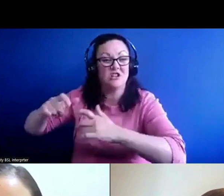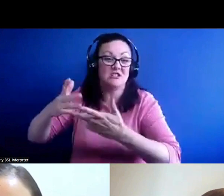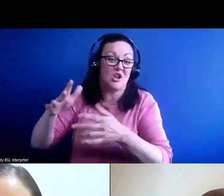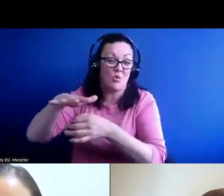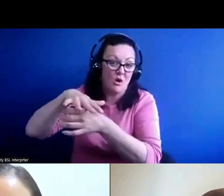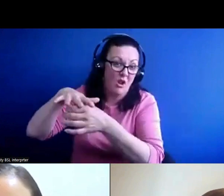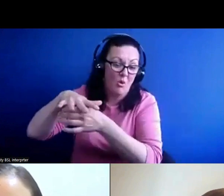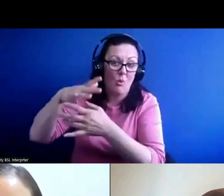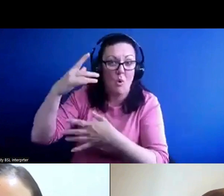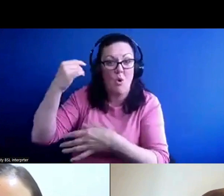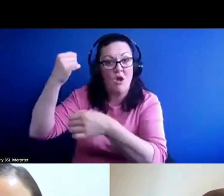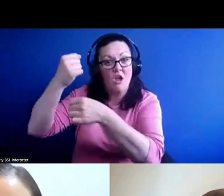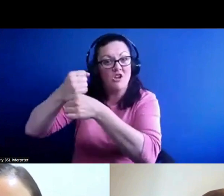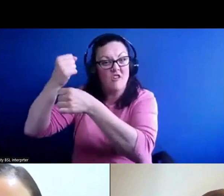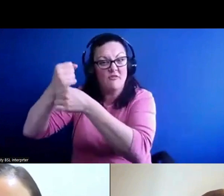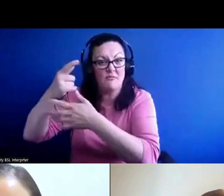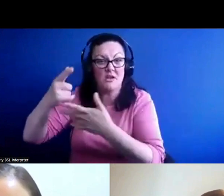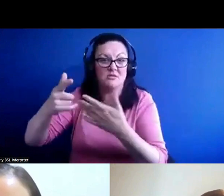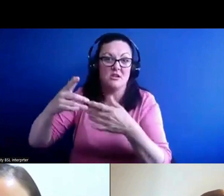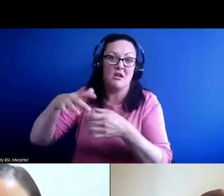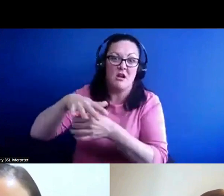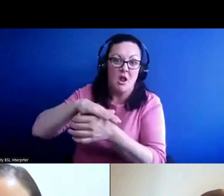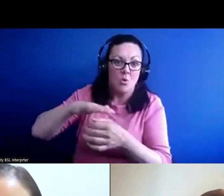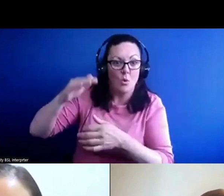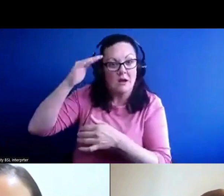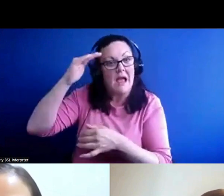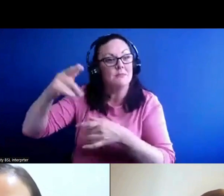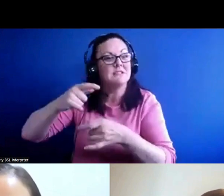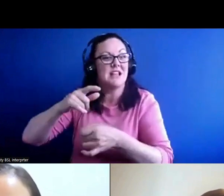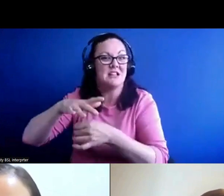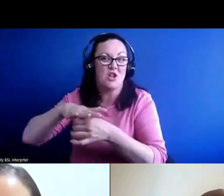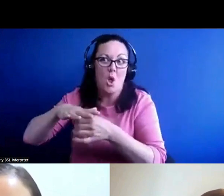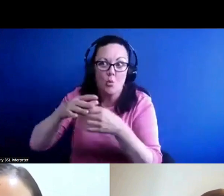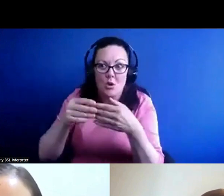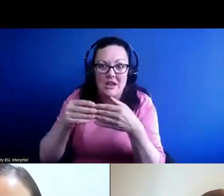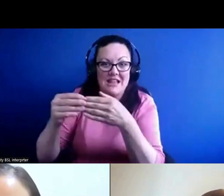local captains, local leadership, future potential